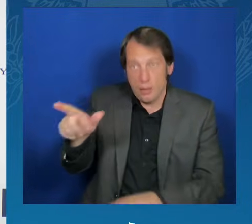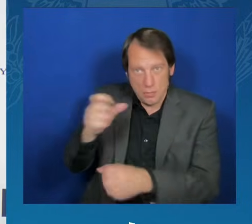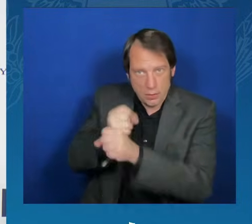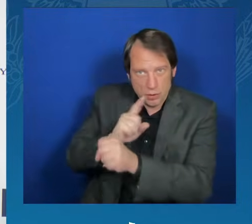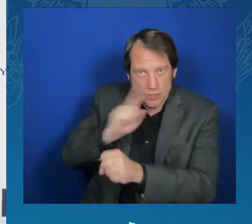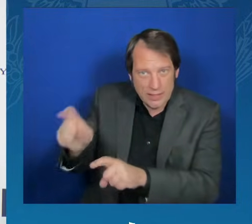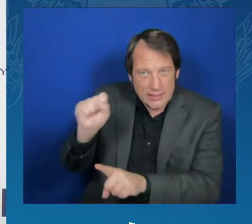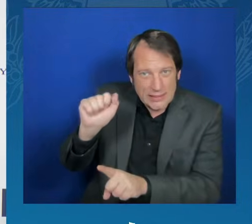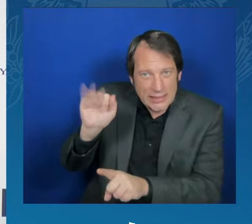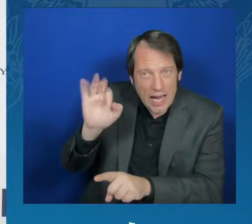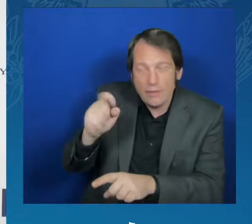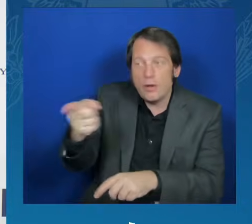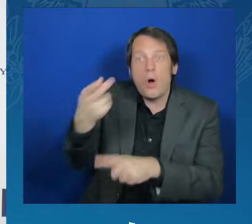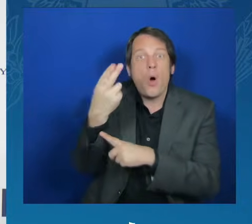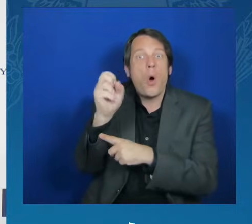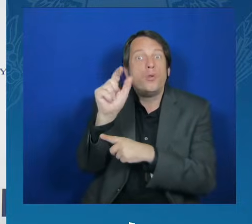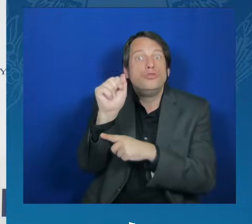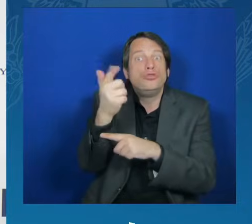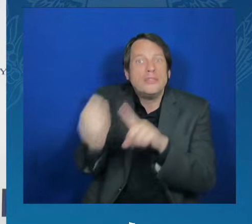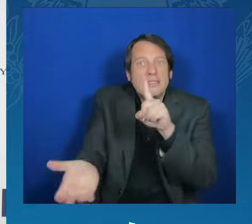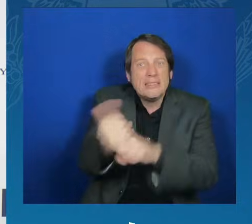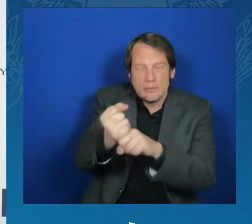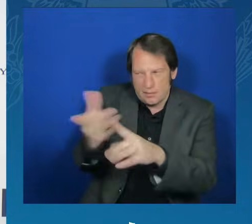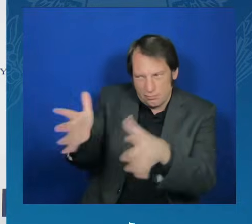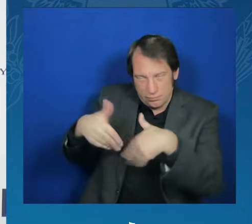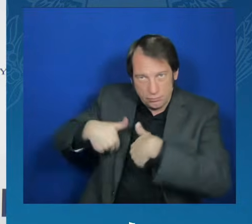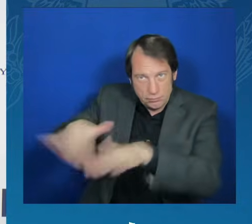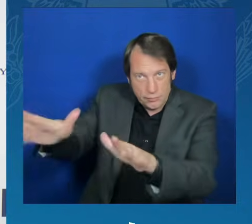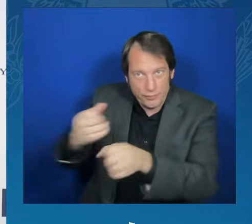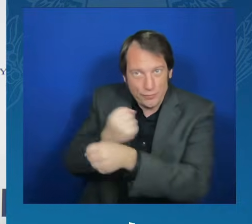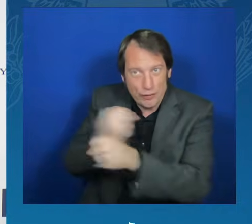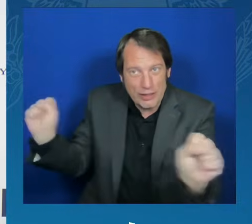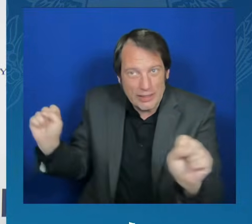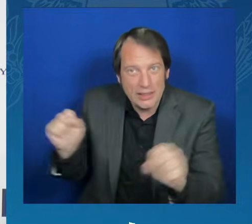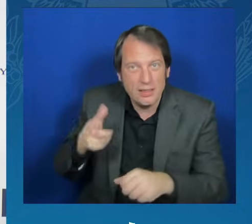and Palestinians can enjoy their right to security,